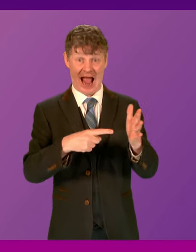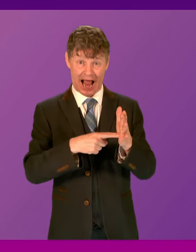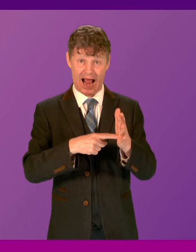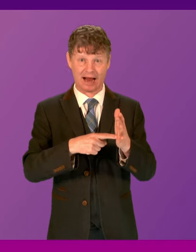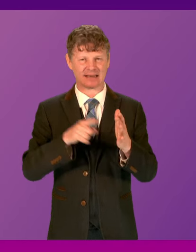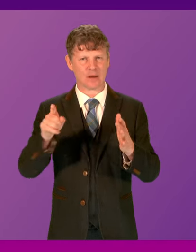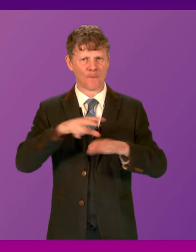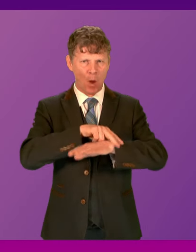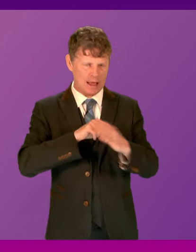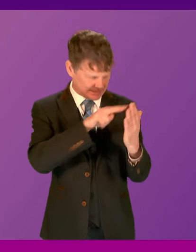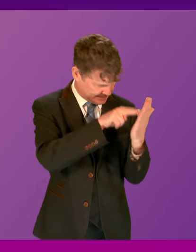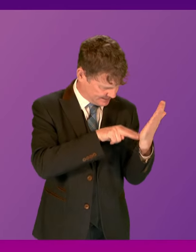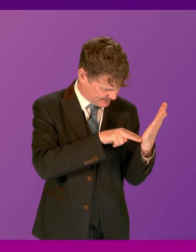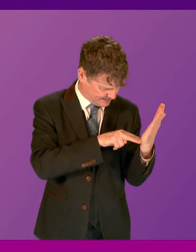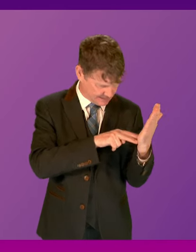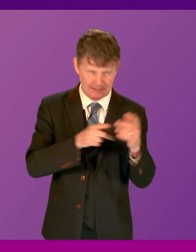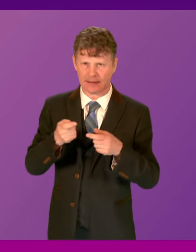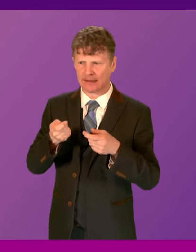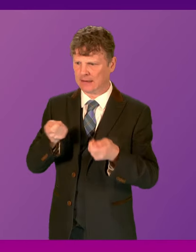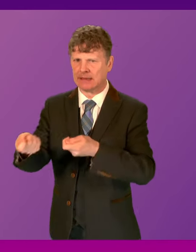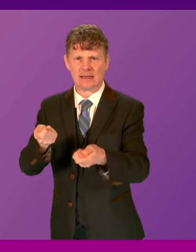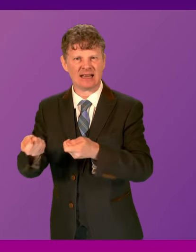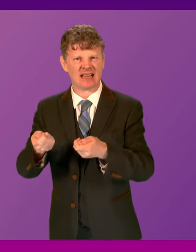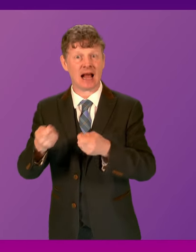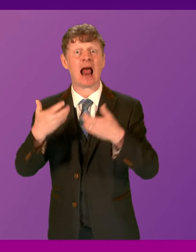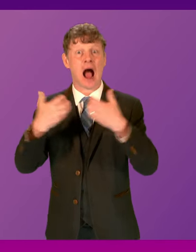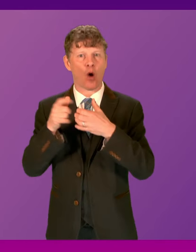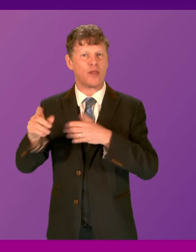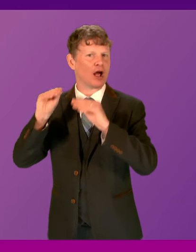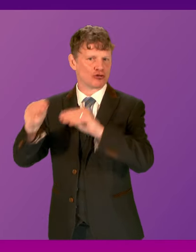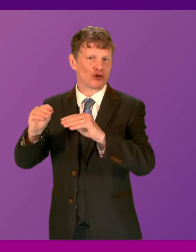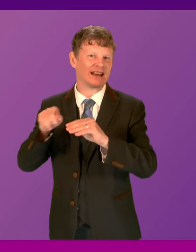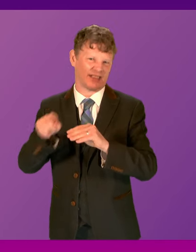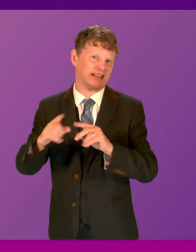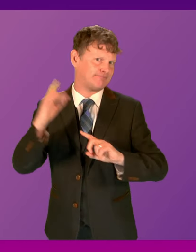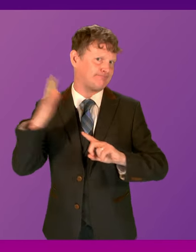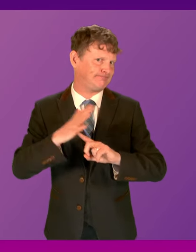police and how the police are trained on it are key and that resources for that are crucial?